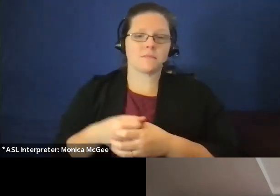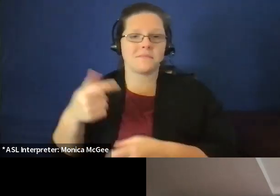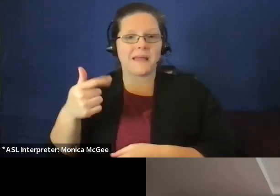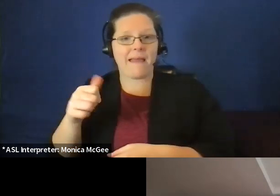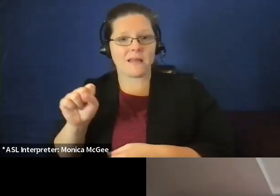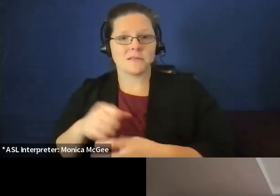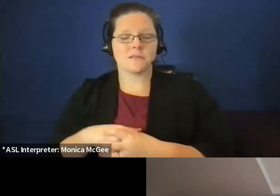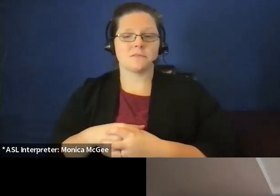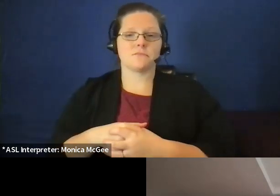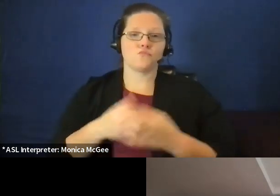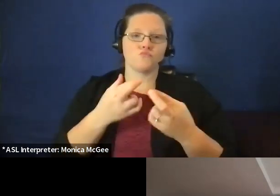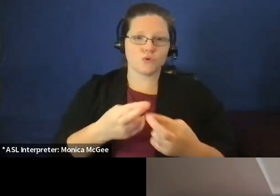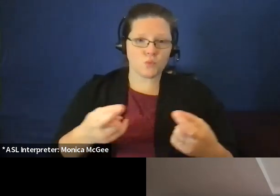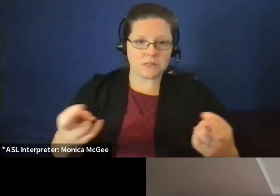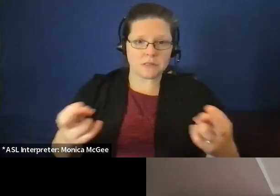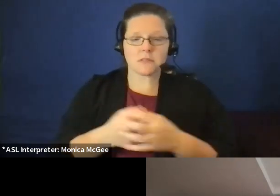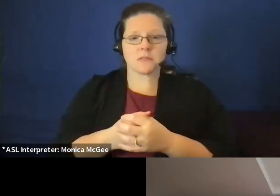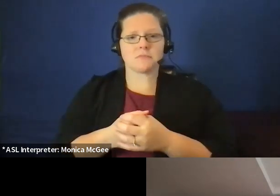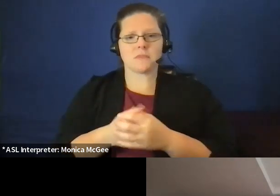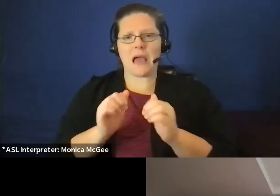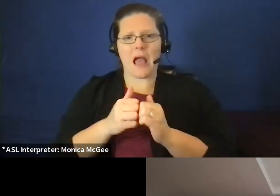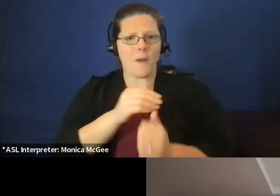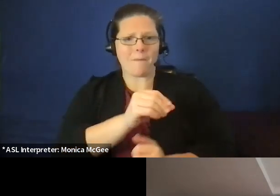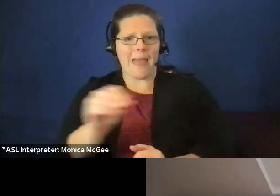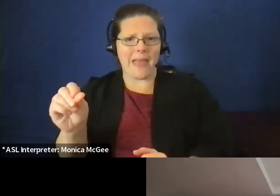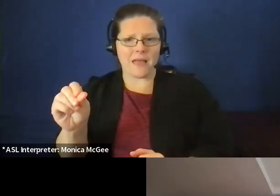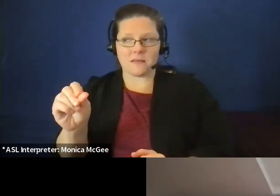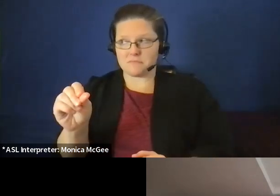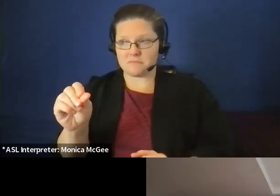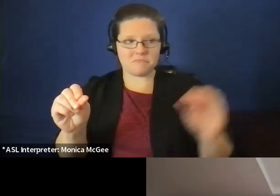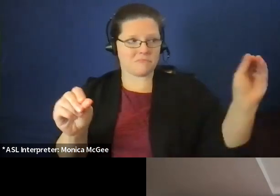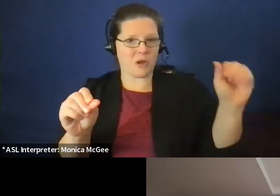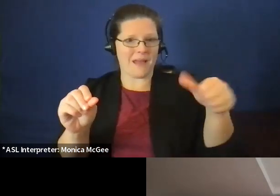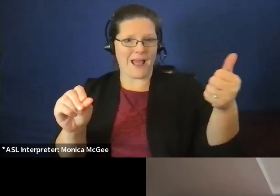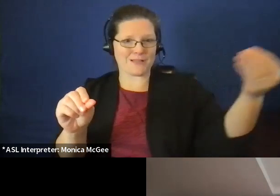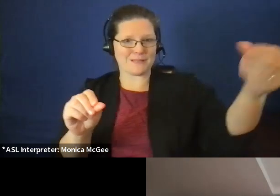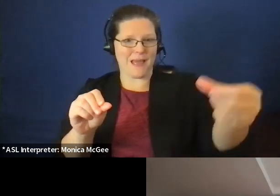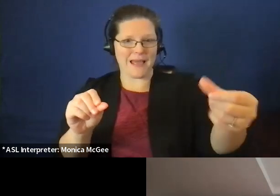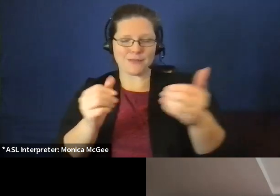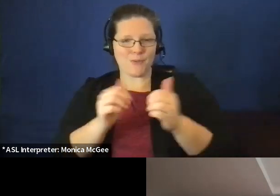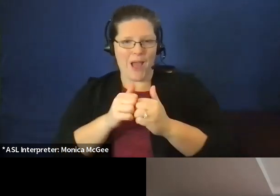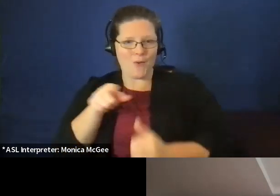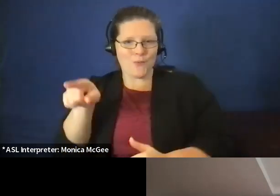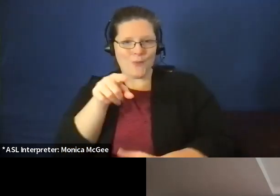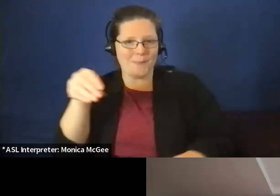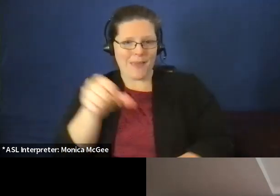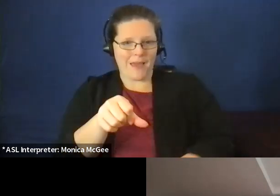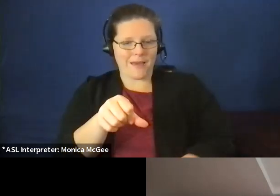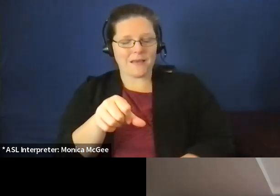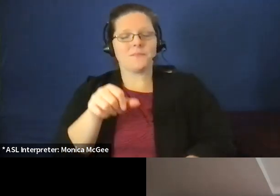how are you going to, technically, pay for the staff, the time, the equipment,